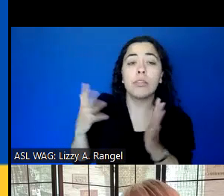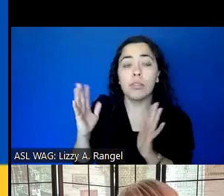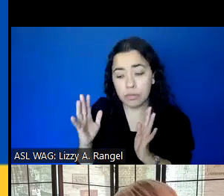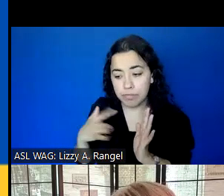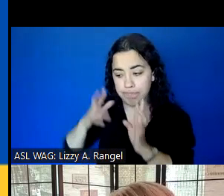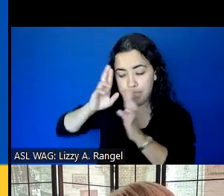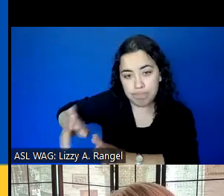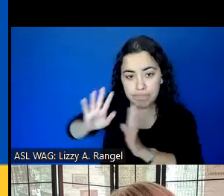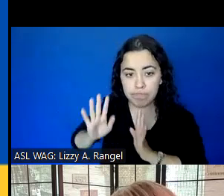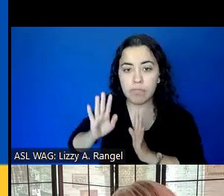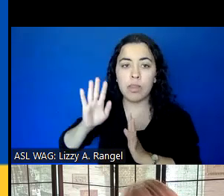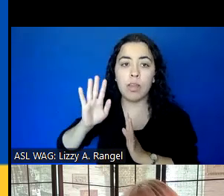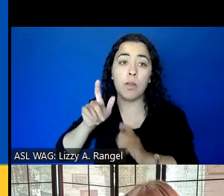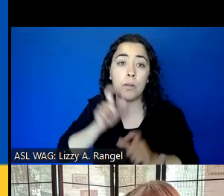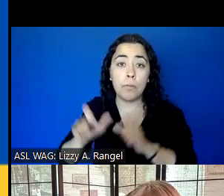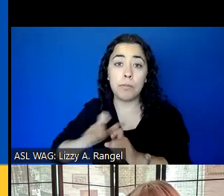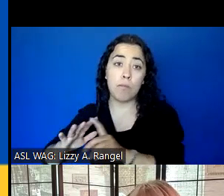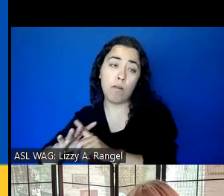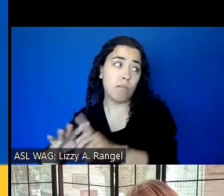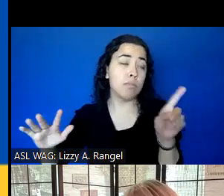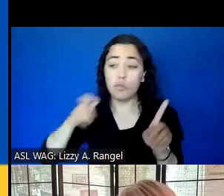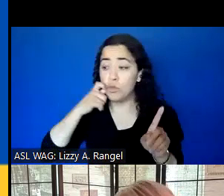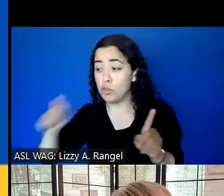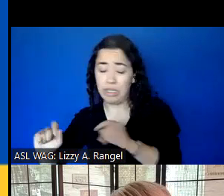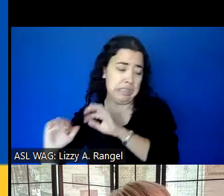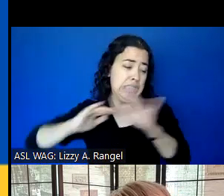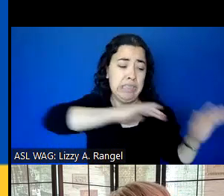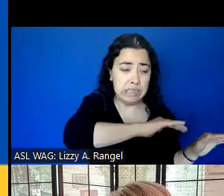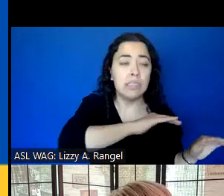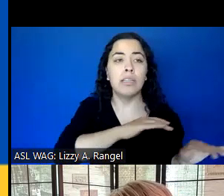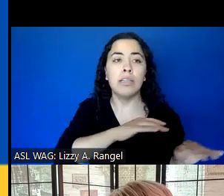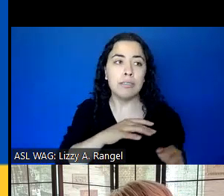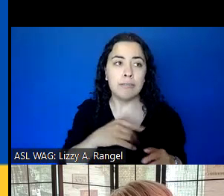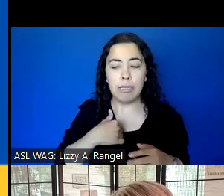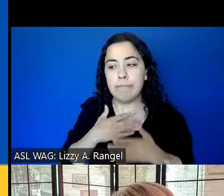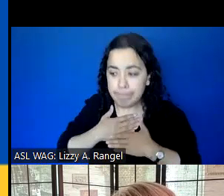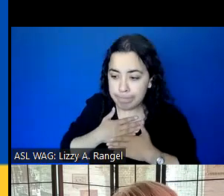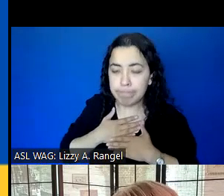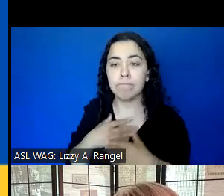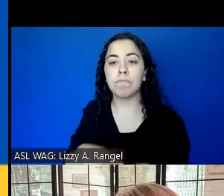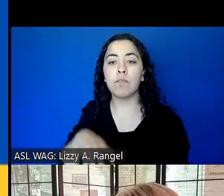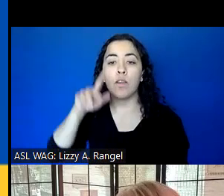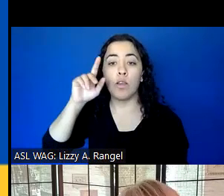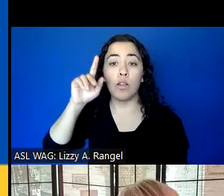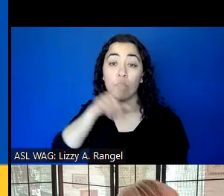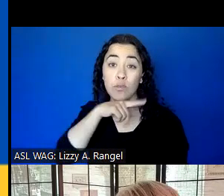I am a Quaker, and I believe the wish for peace resides in all of us,